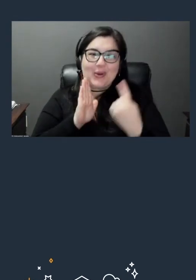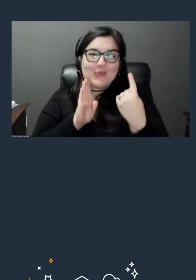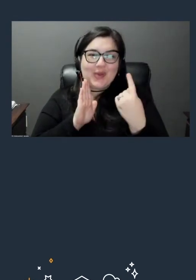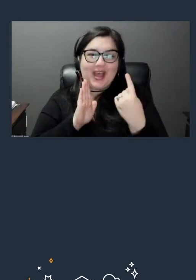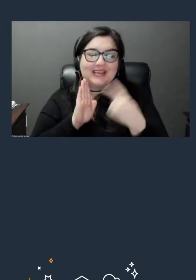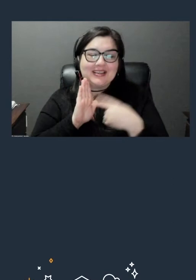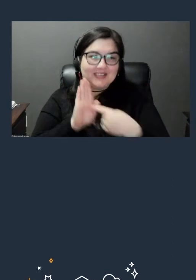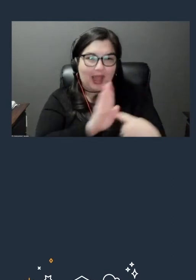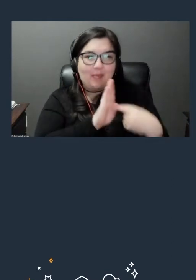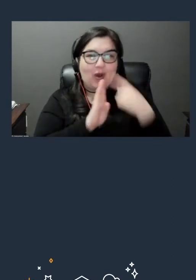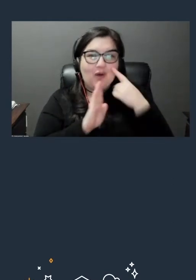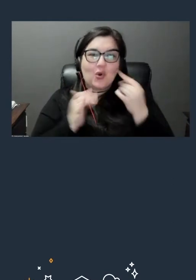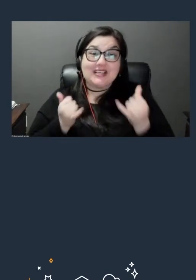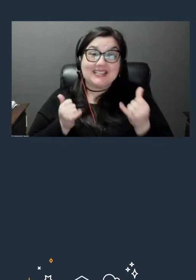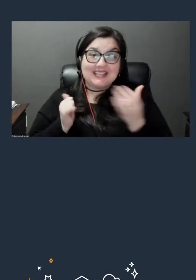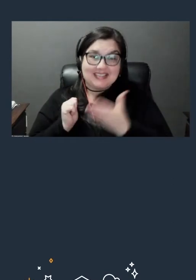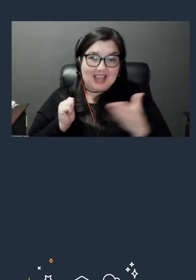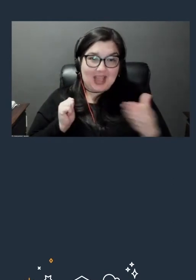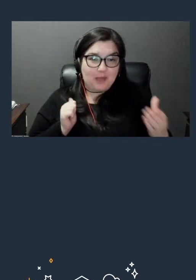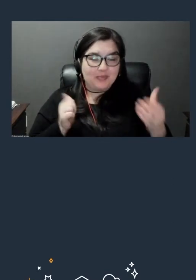Let's go ahead and create a new rule here.